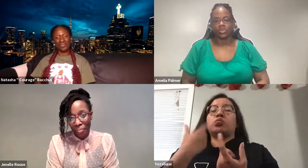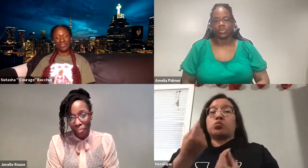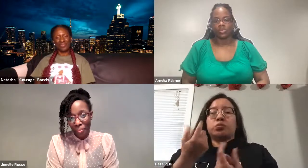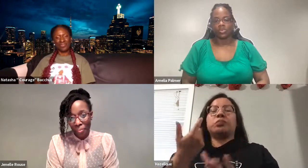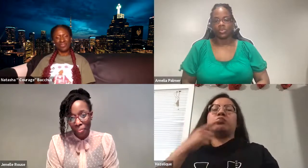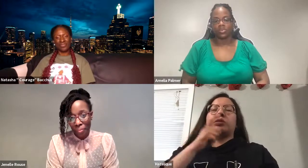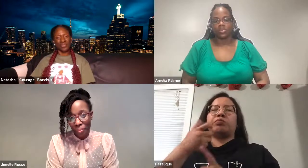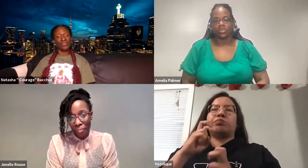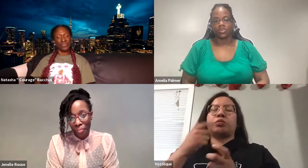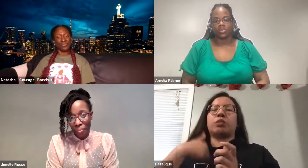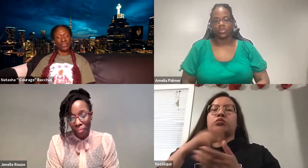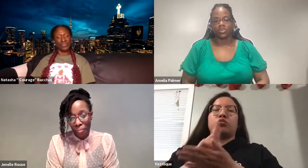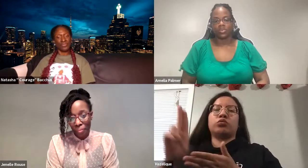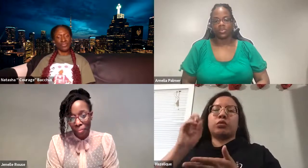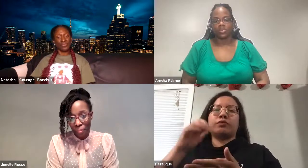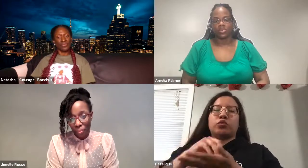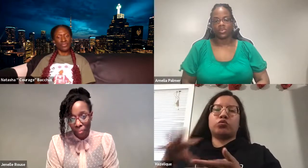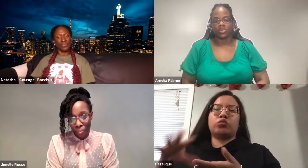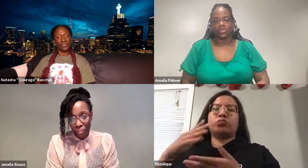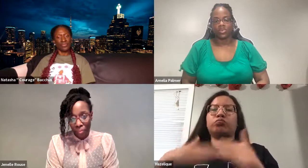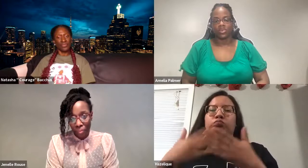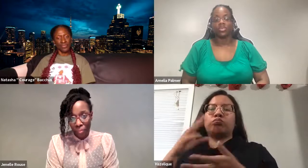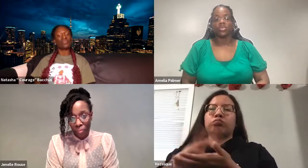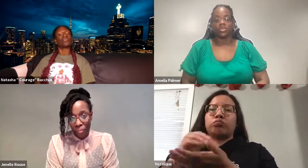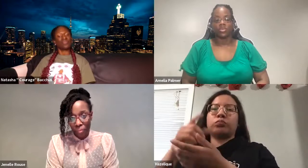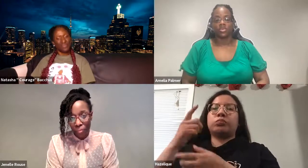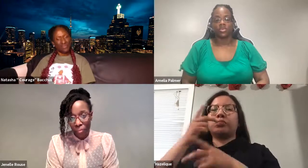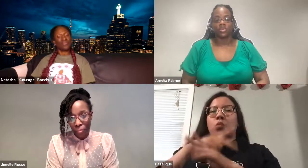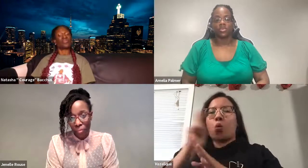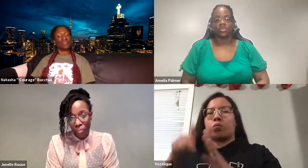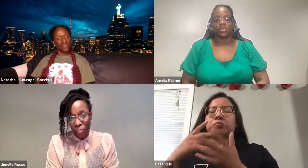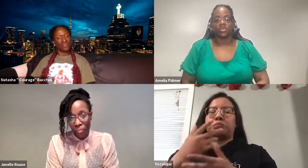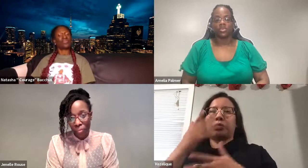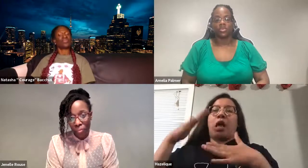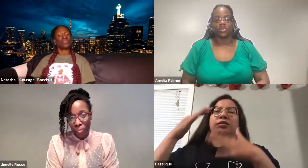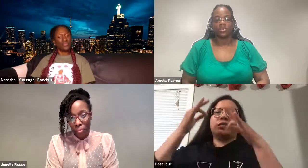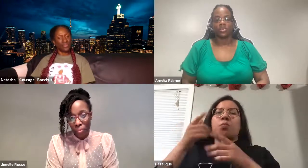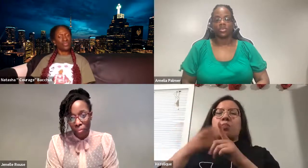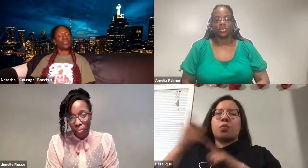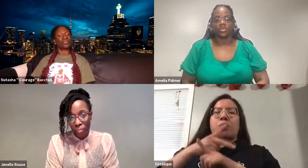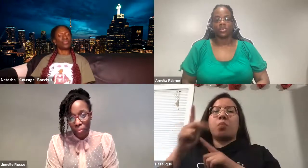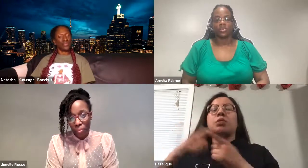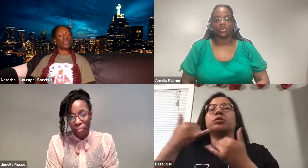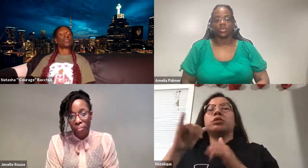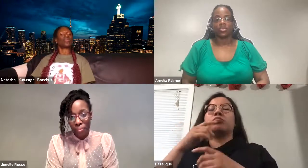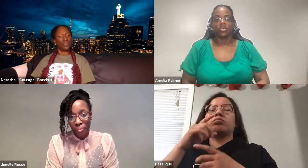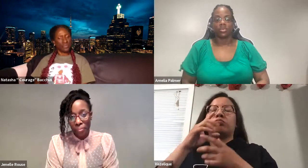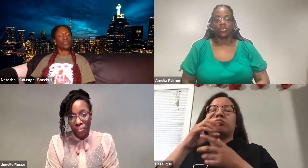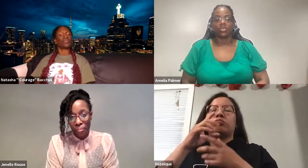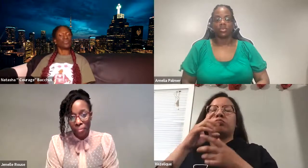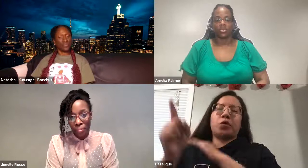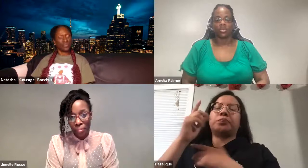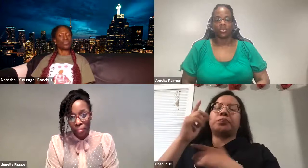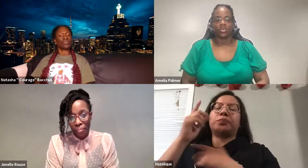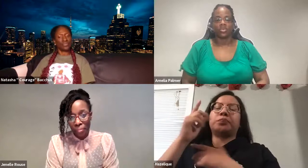a little bit about my background- i'm a university student and i haven't decided on my major yet but